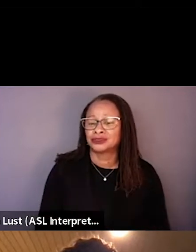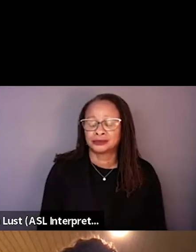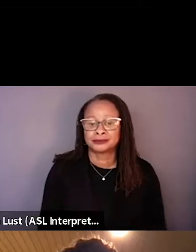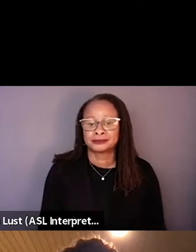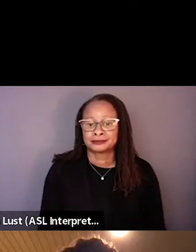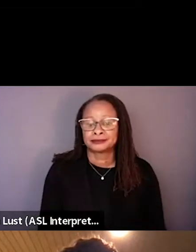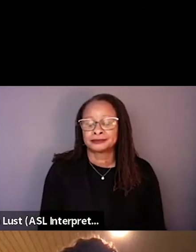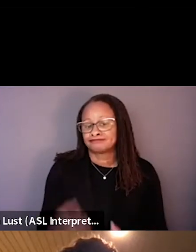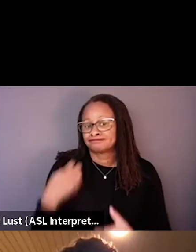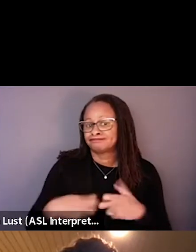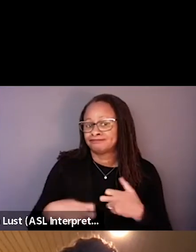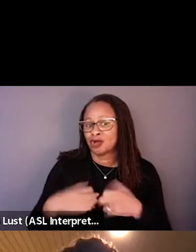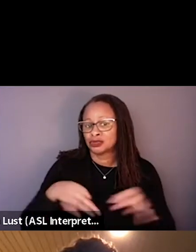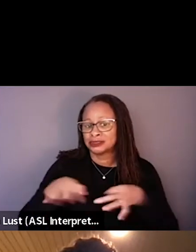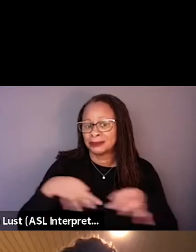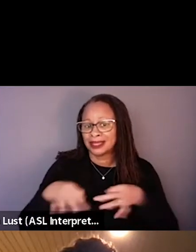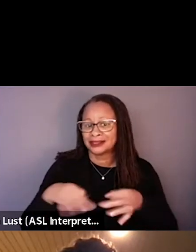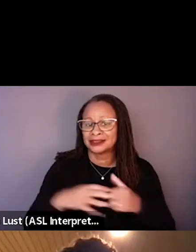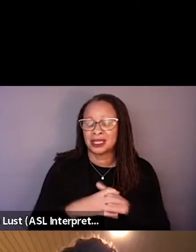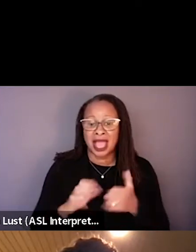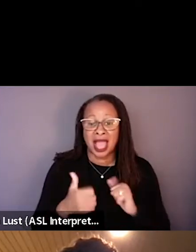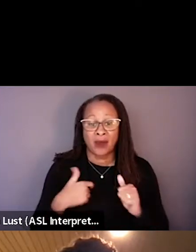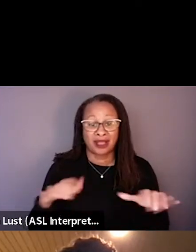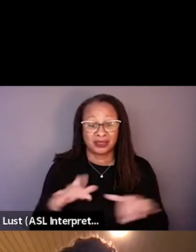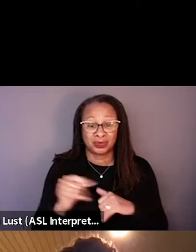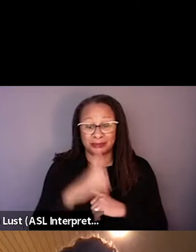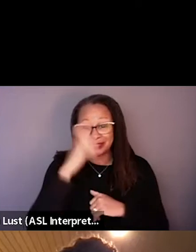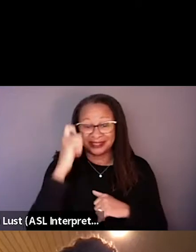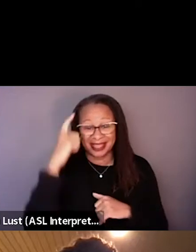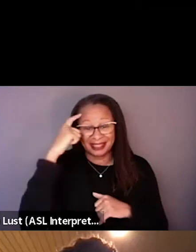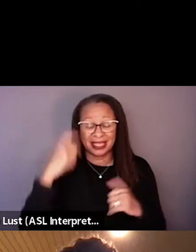It's hard to explain, you know, how I, how I do it because I think I just sort of turn my brain off